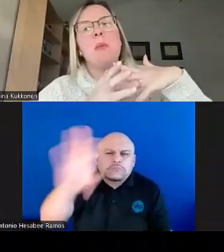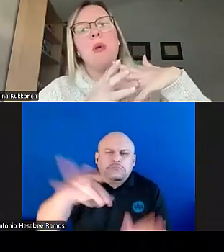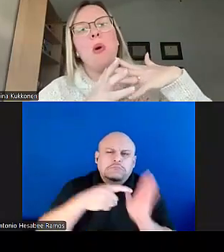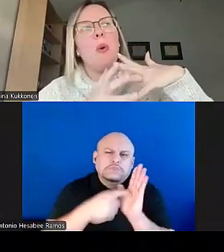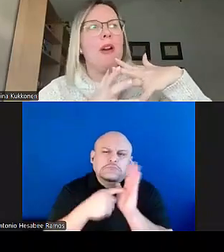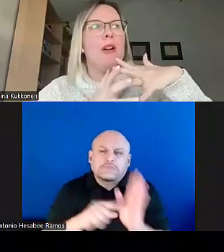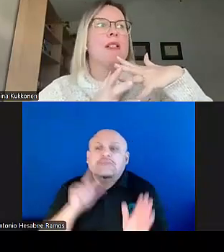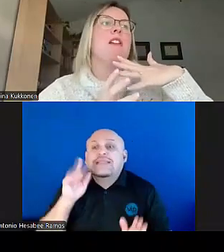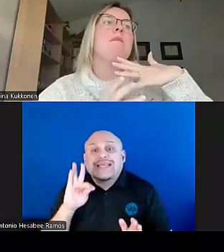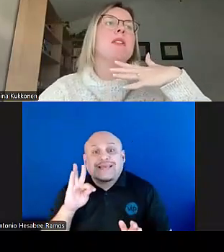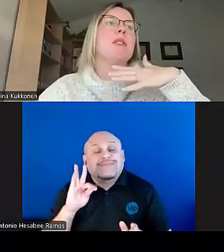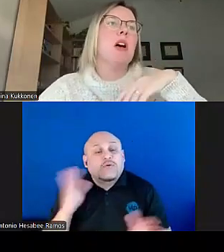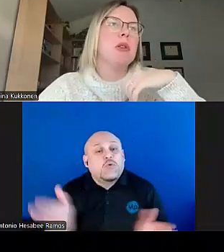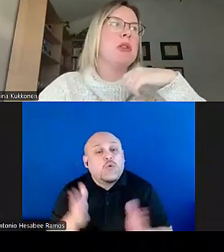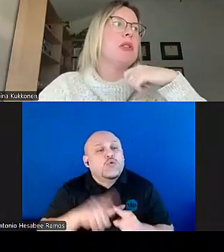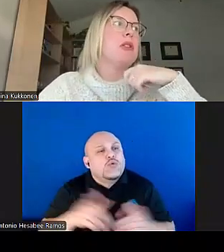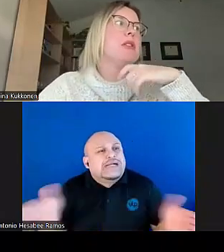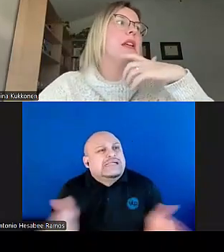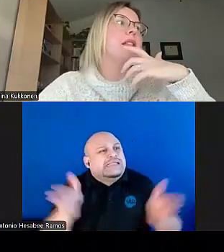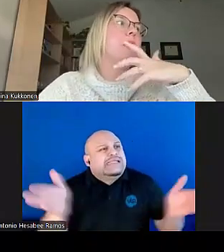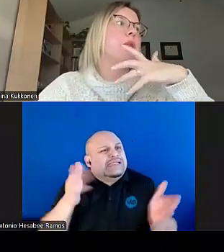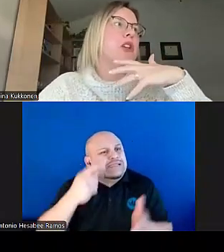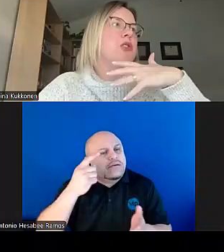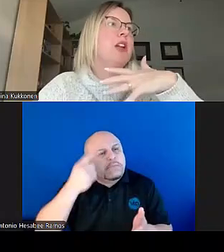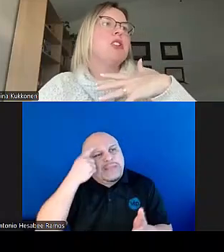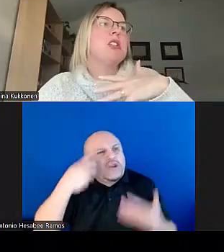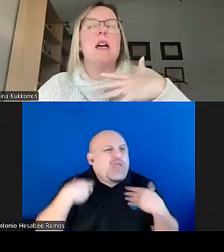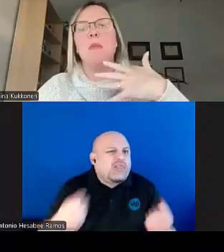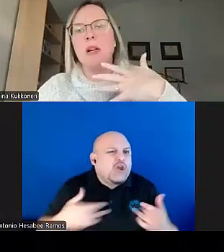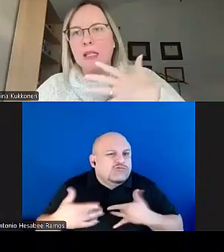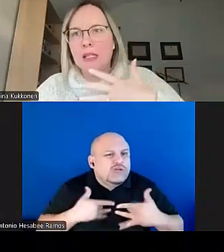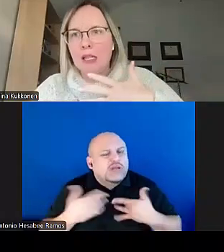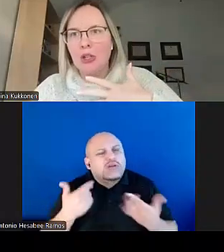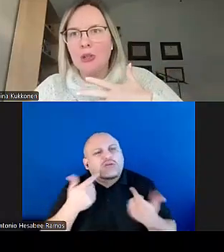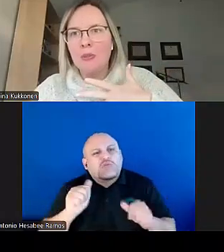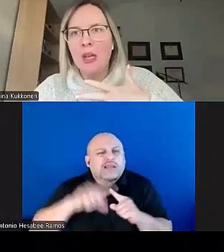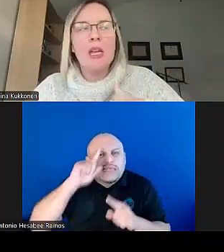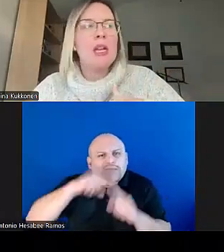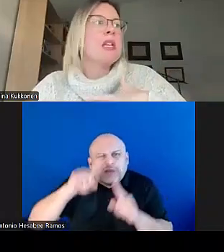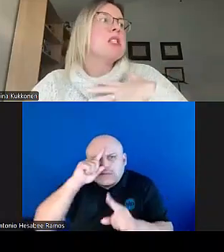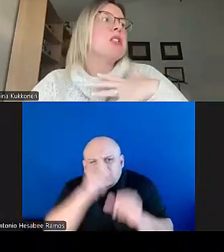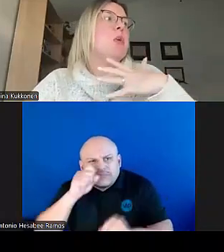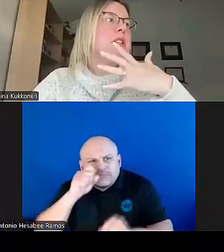promote awareness of mental health concerns and self-care strategies amongst teenagers. You want